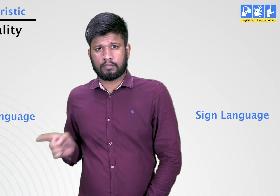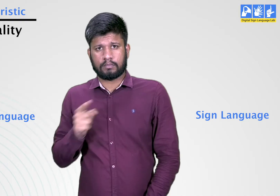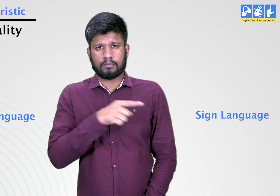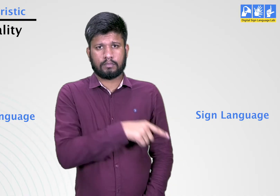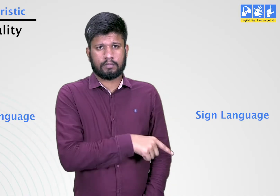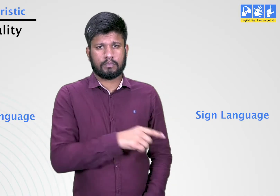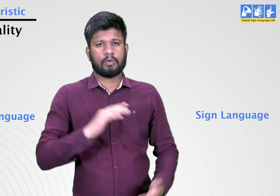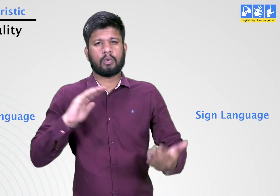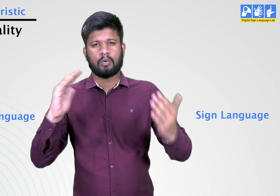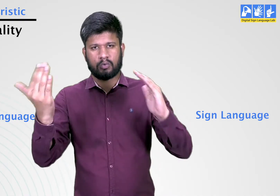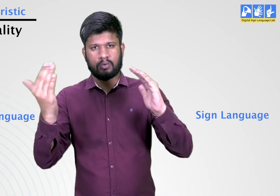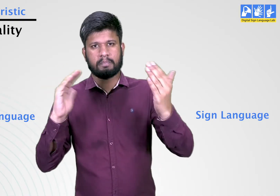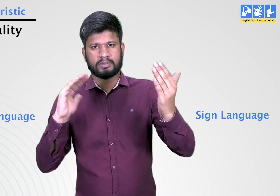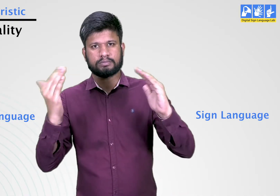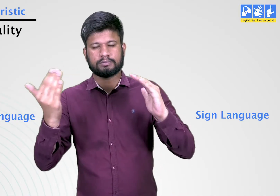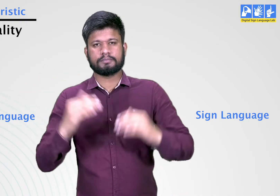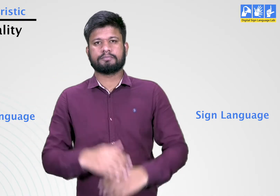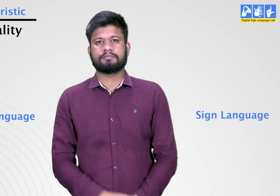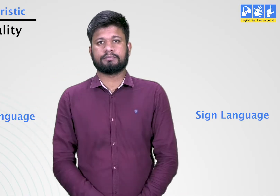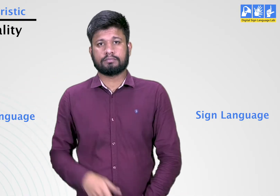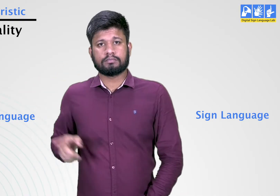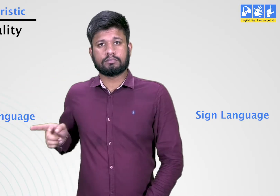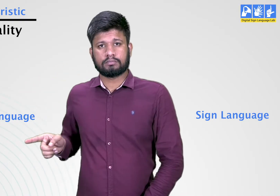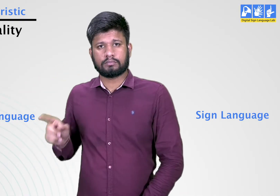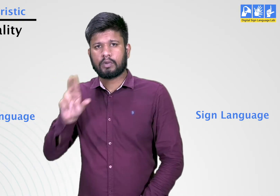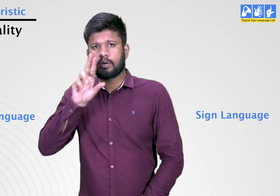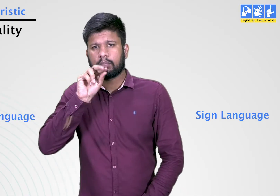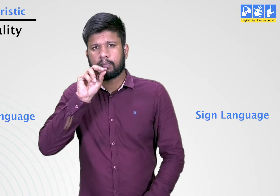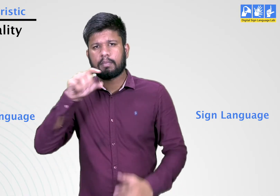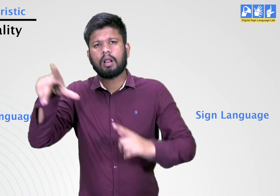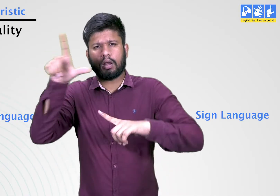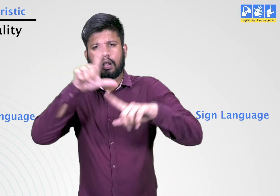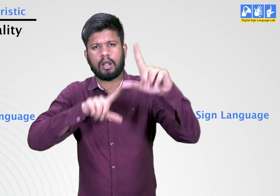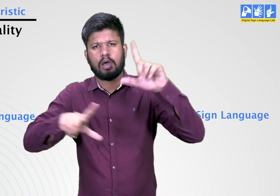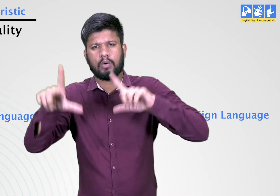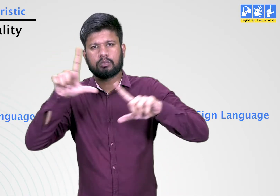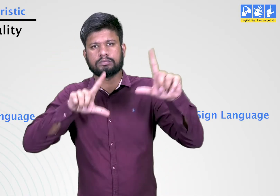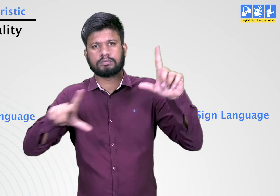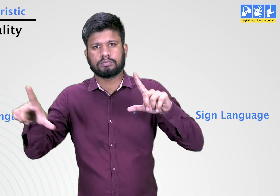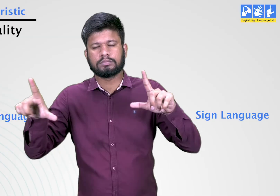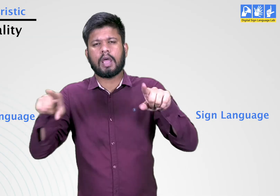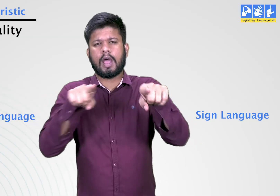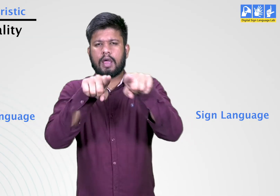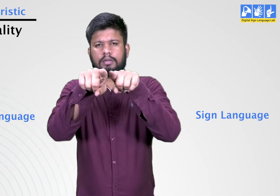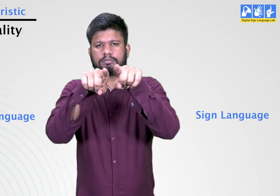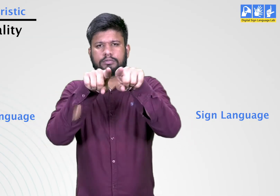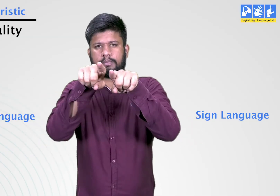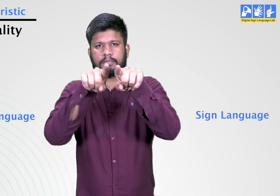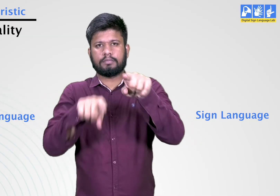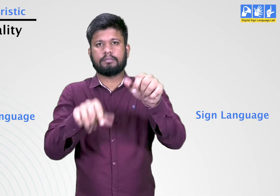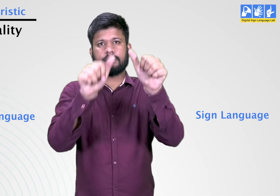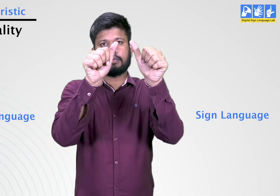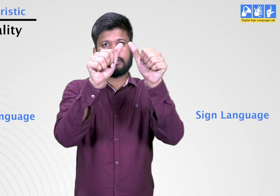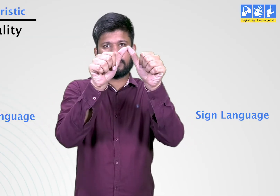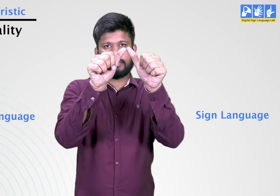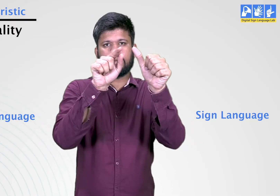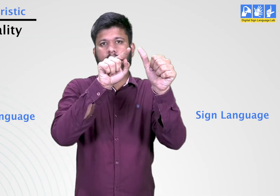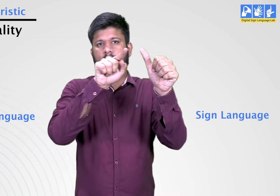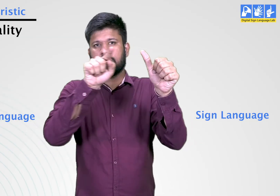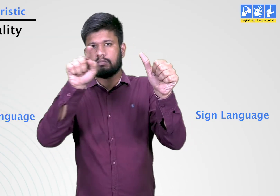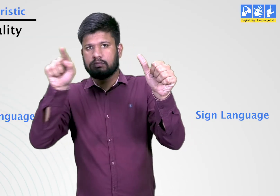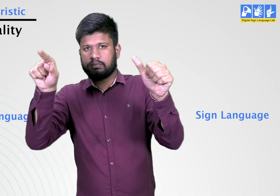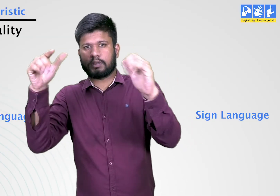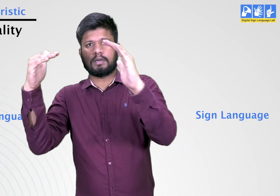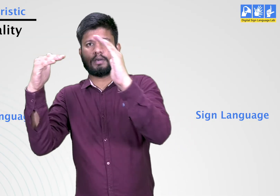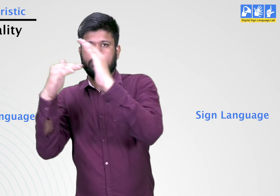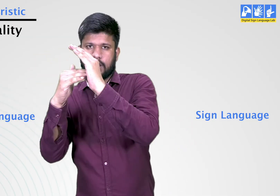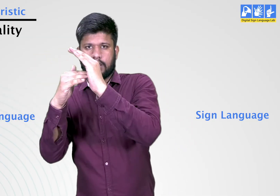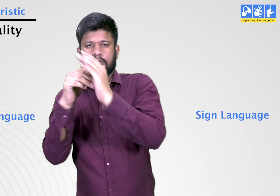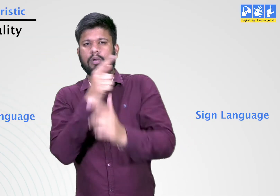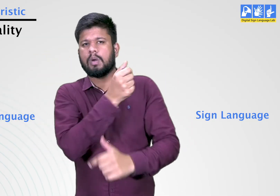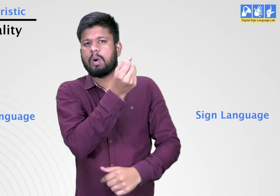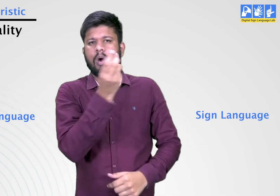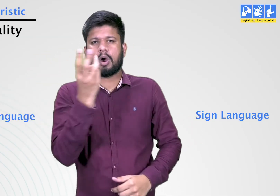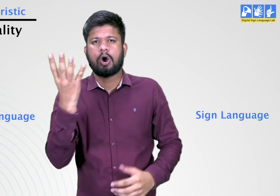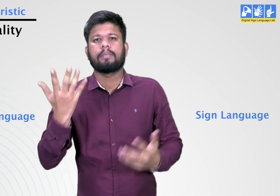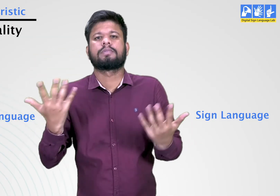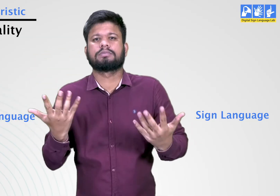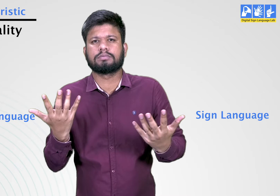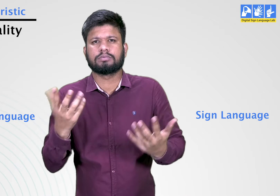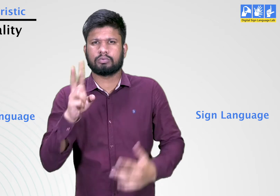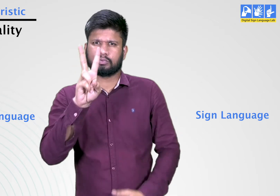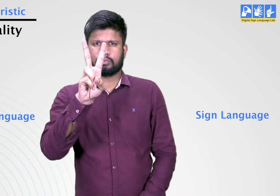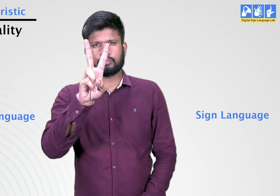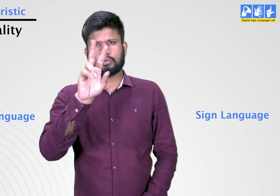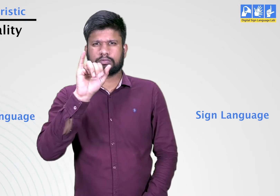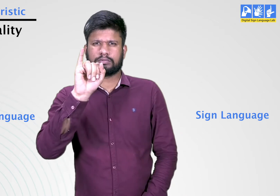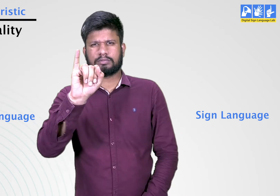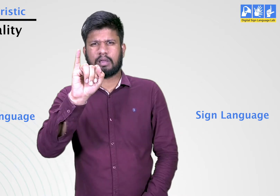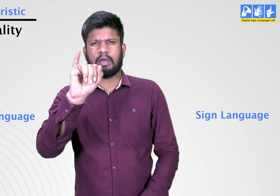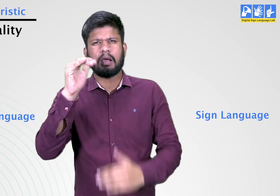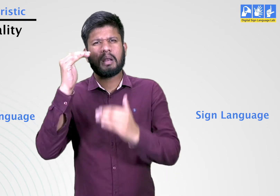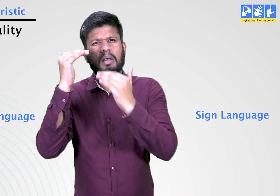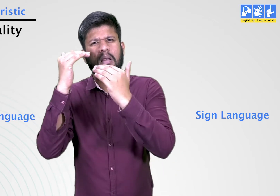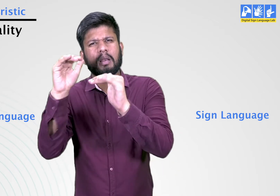In verbal language, the 26 Alphabets in English, which are limited.